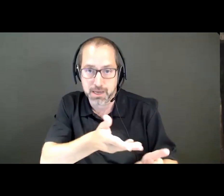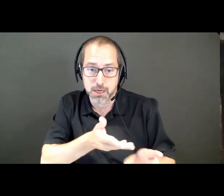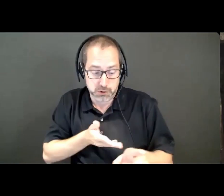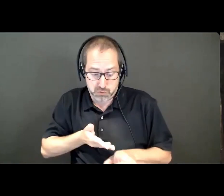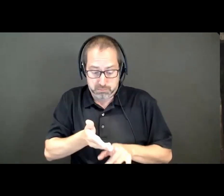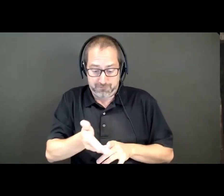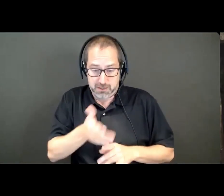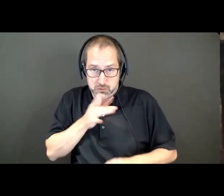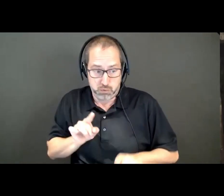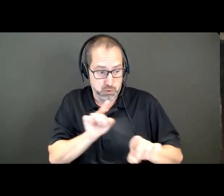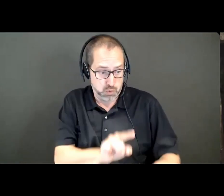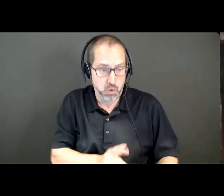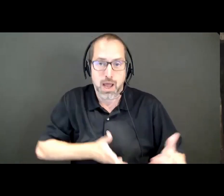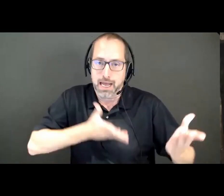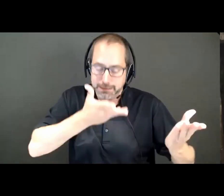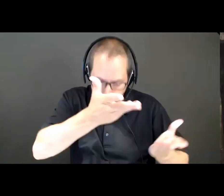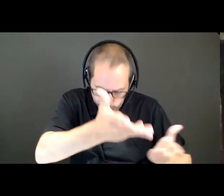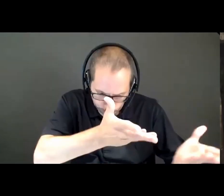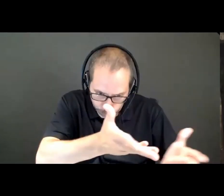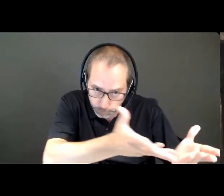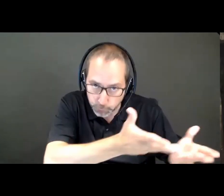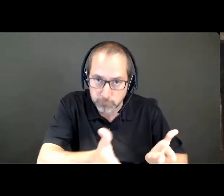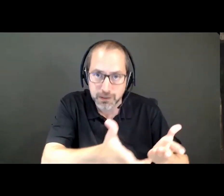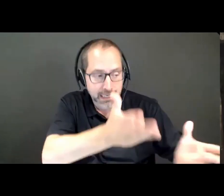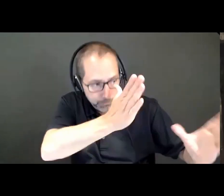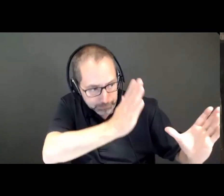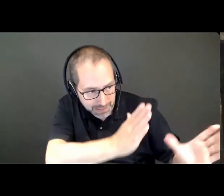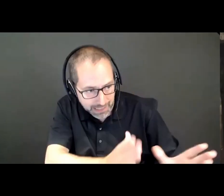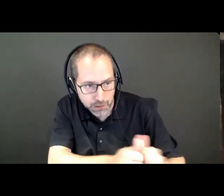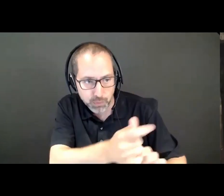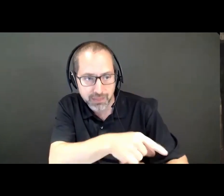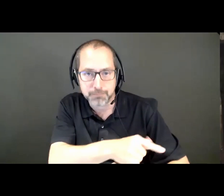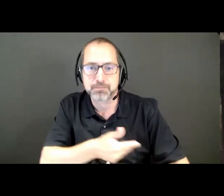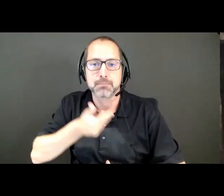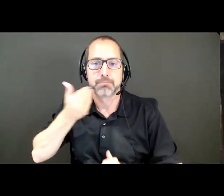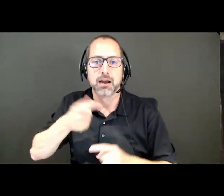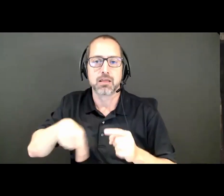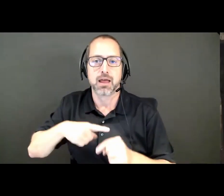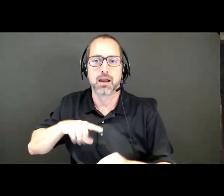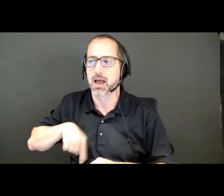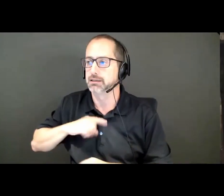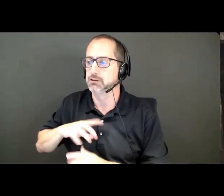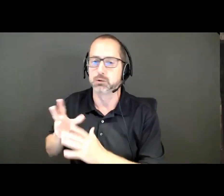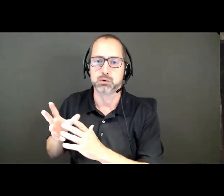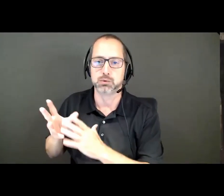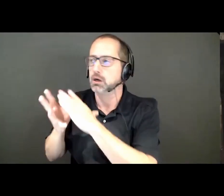They must plan with them. Rather than us bringing, and copying, and pasting within their community.